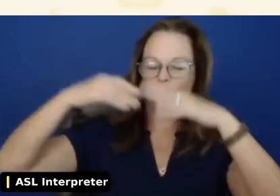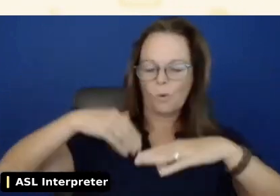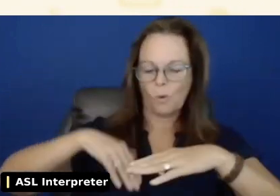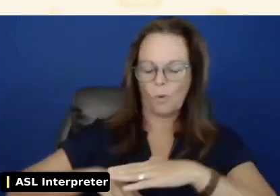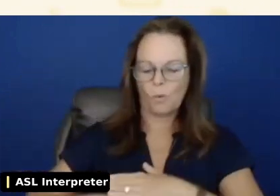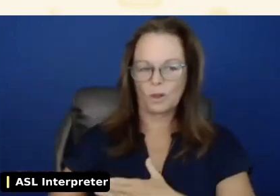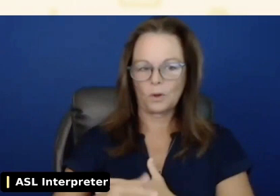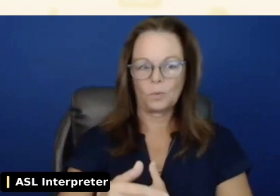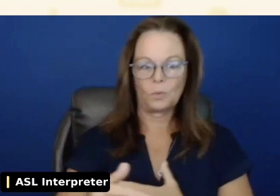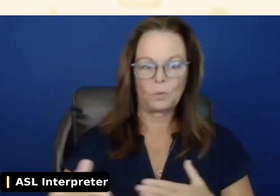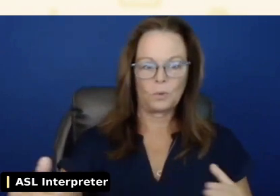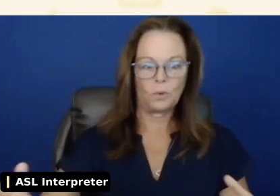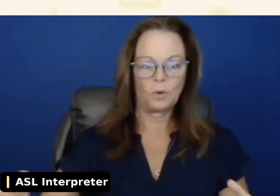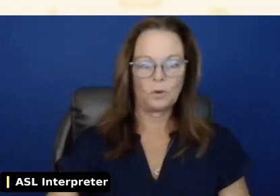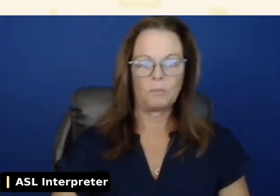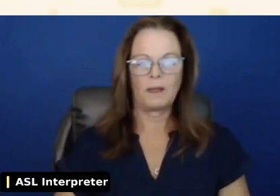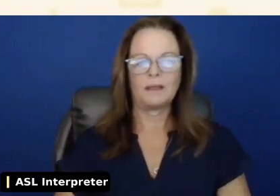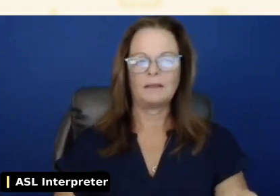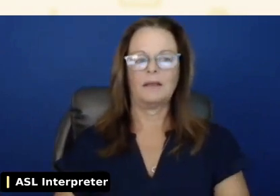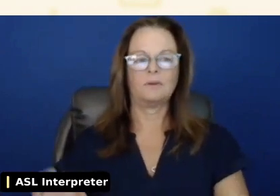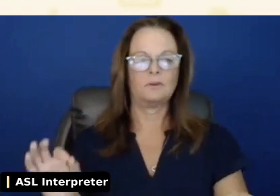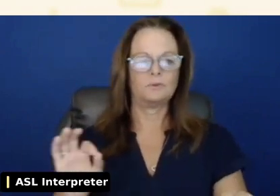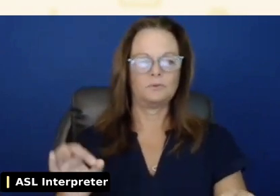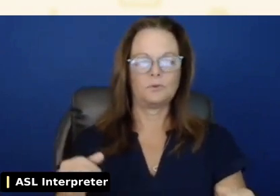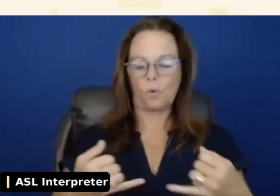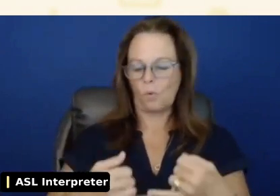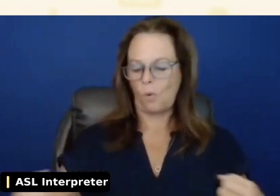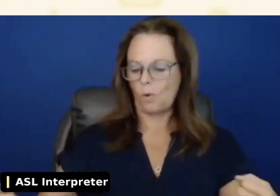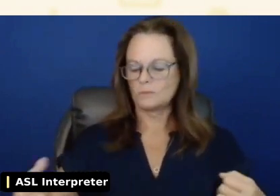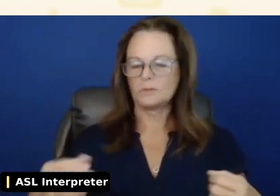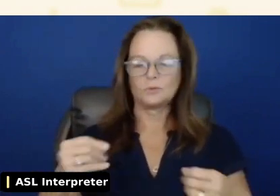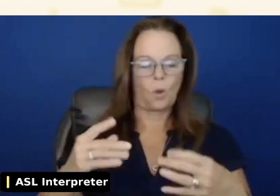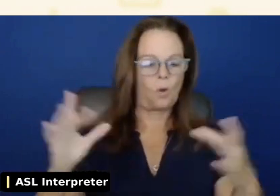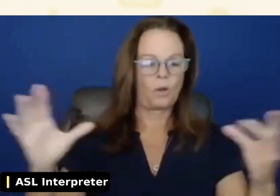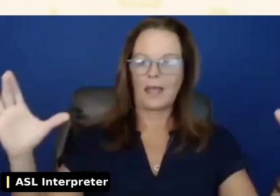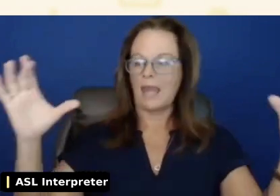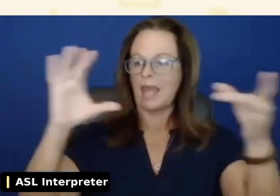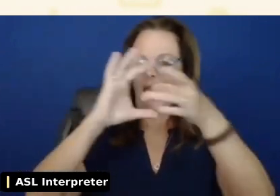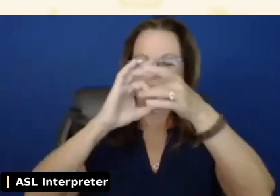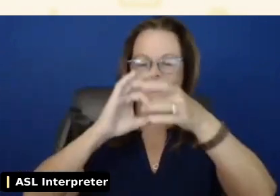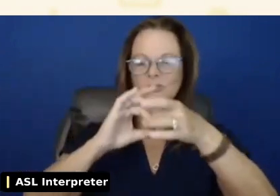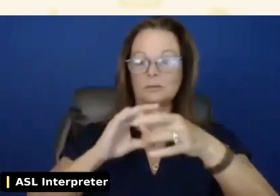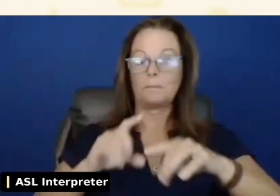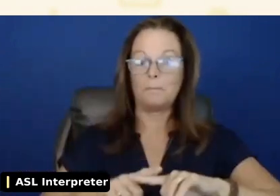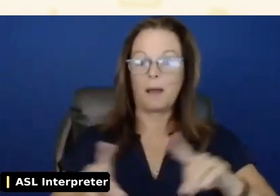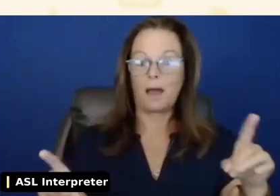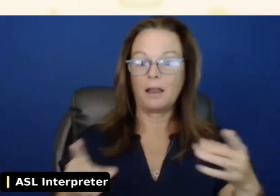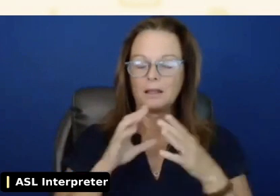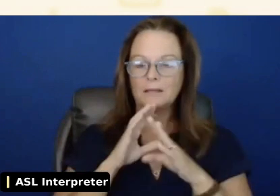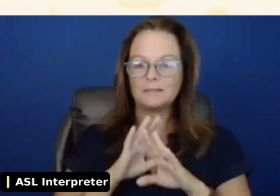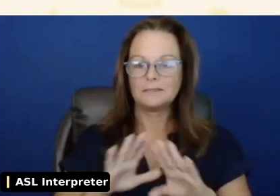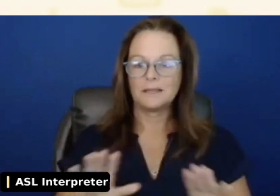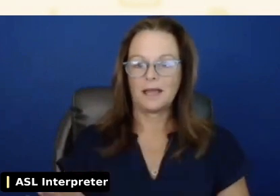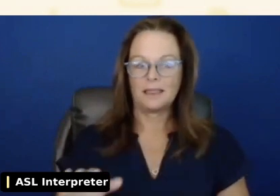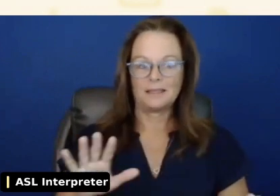and there are no visible cords, no tangible connections yet, In the silence and in the invisibility,